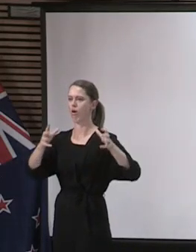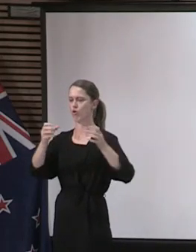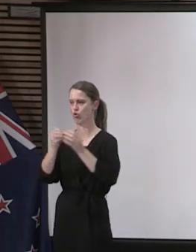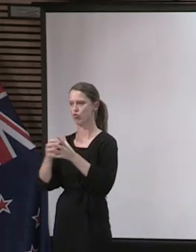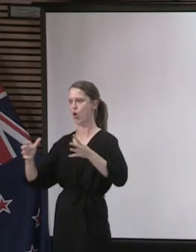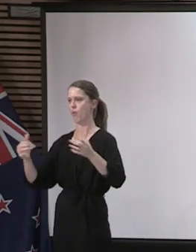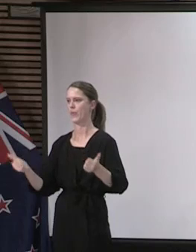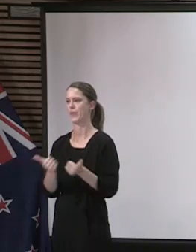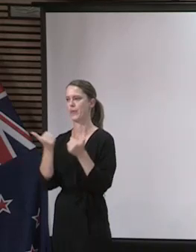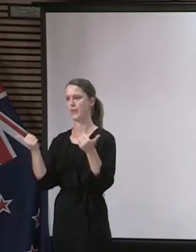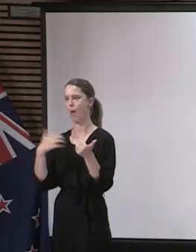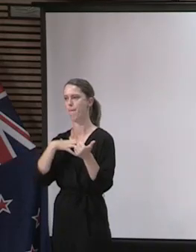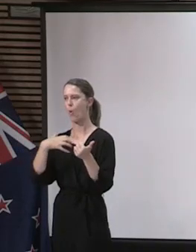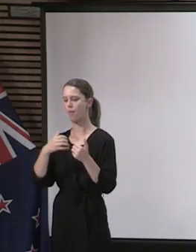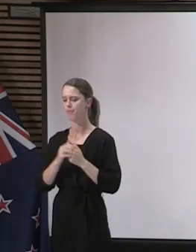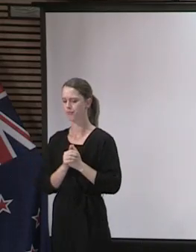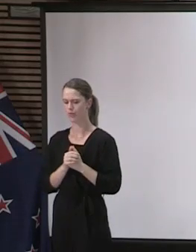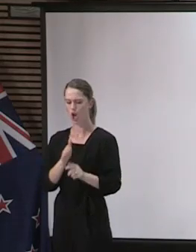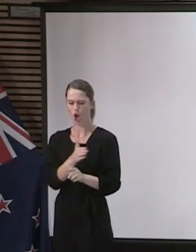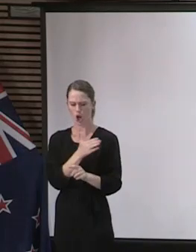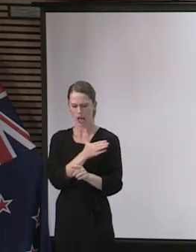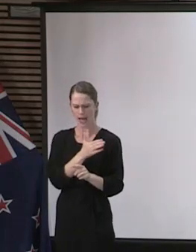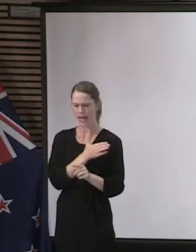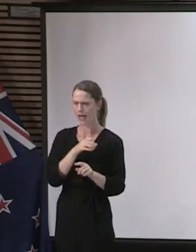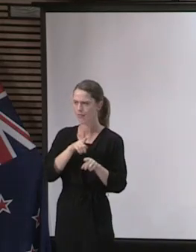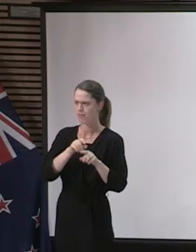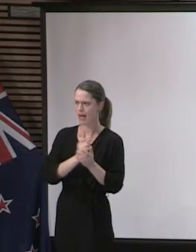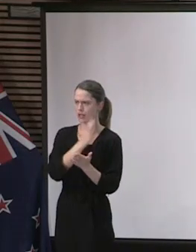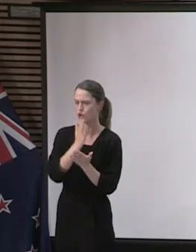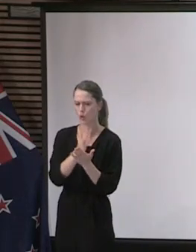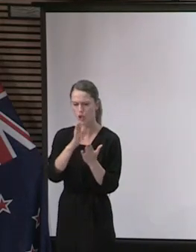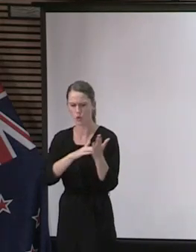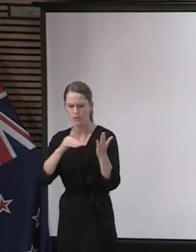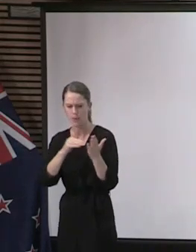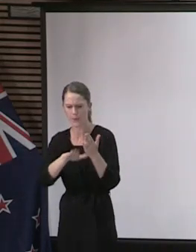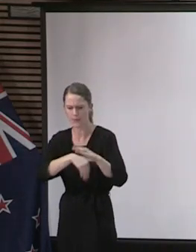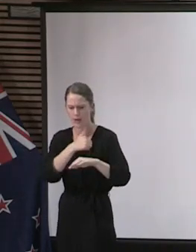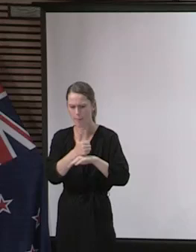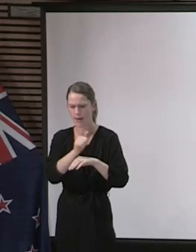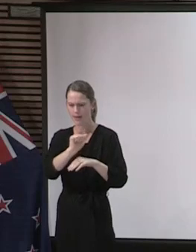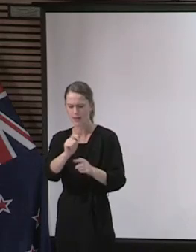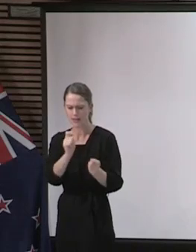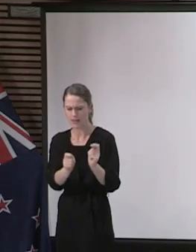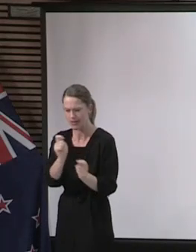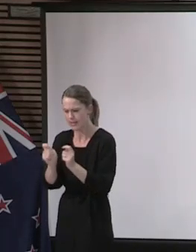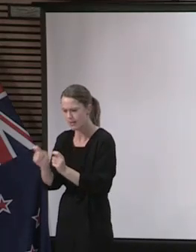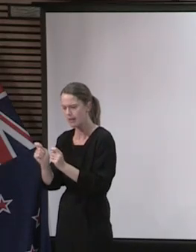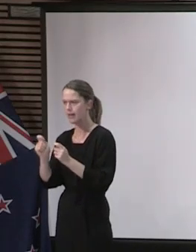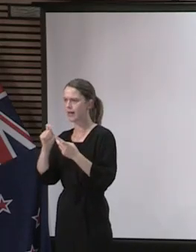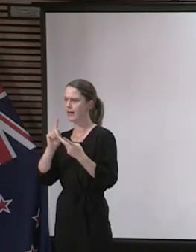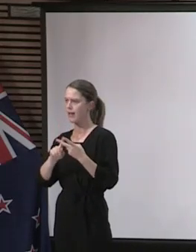areas of the public health response that we have scaled significantly over the last two months. Early on, we